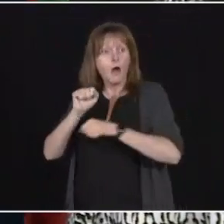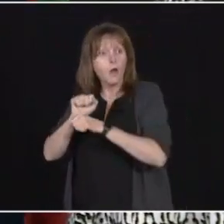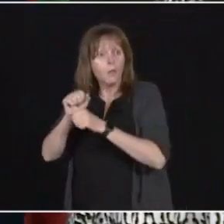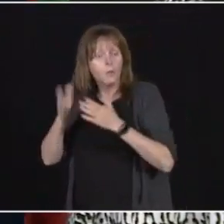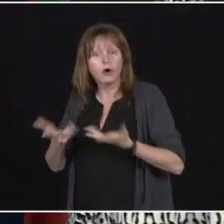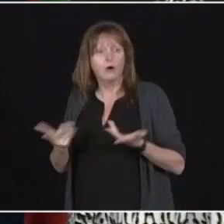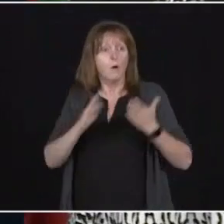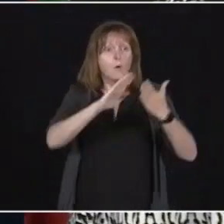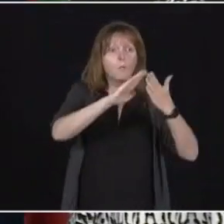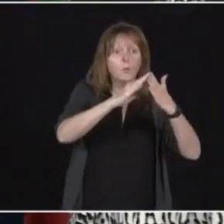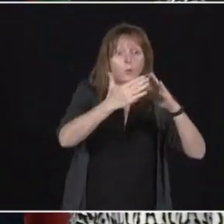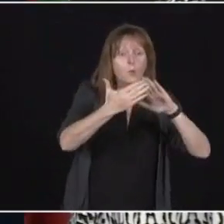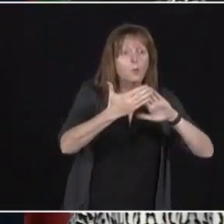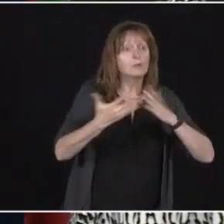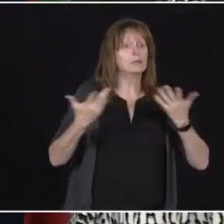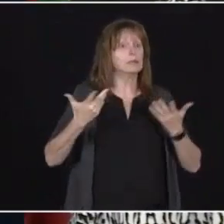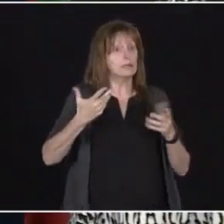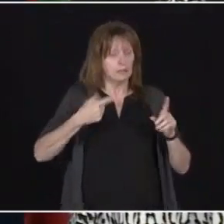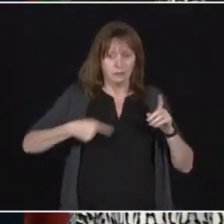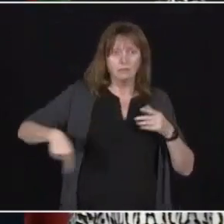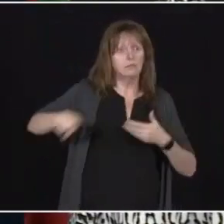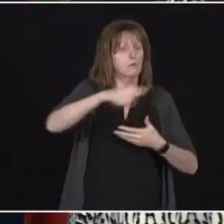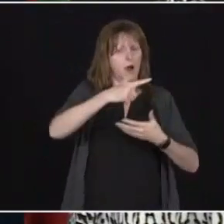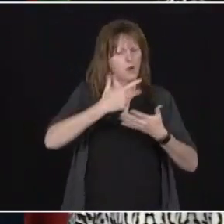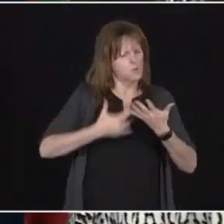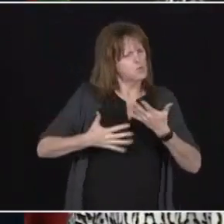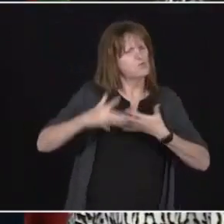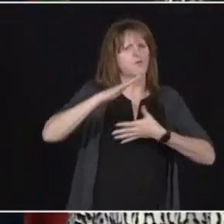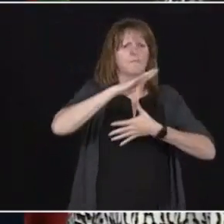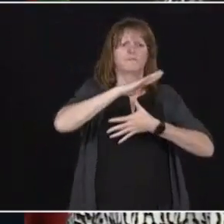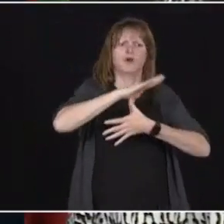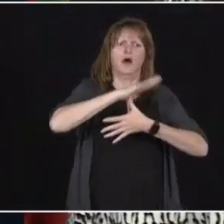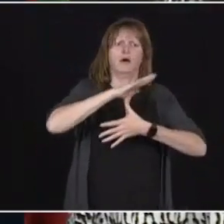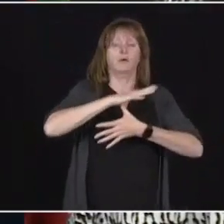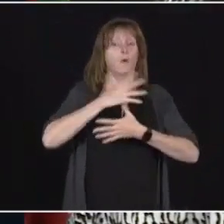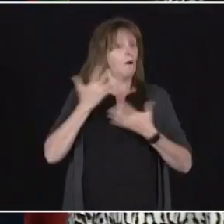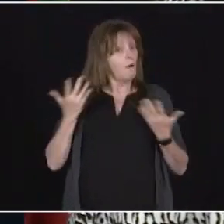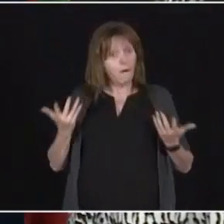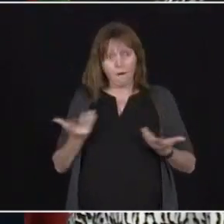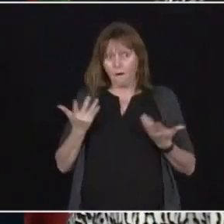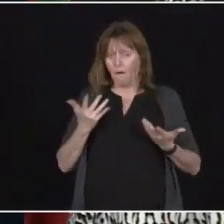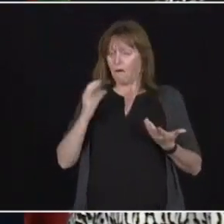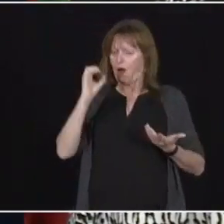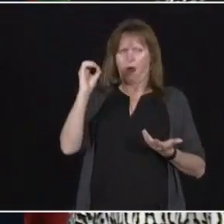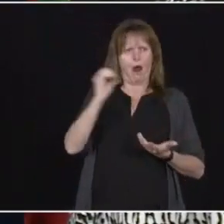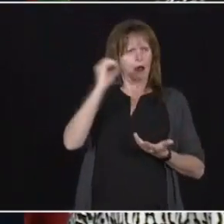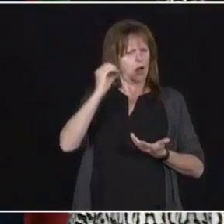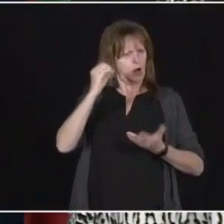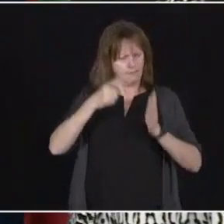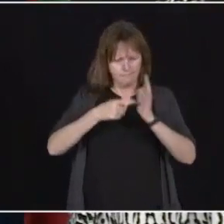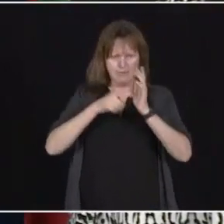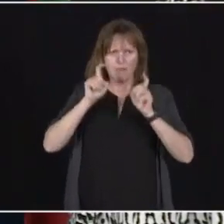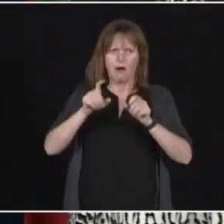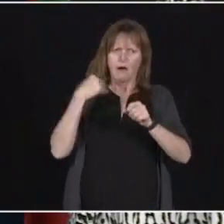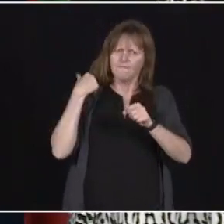That means ensuring Ontario continues to have a strong supply of personal protective equipment or PPE.